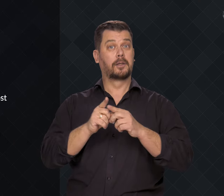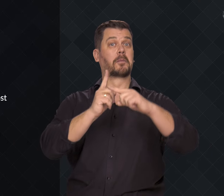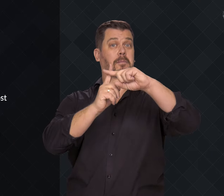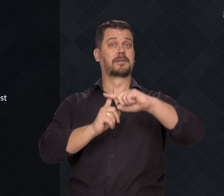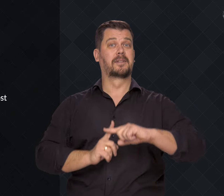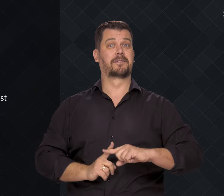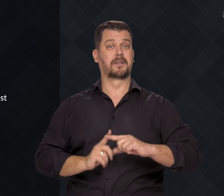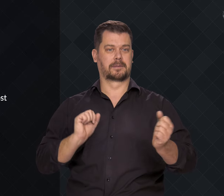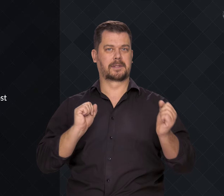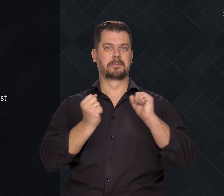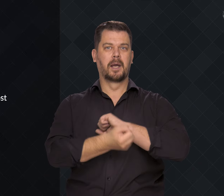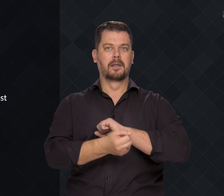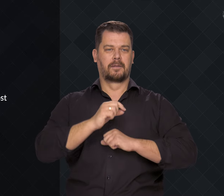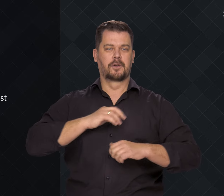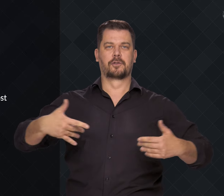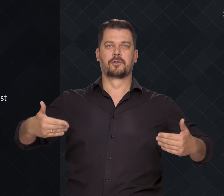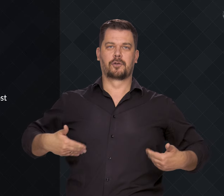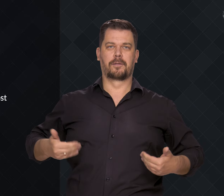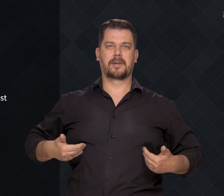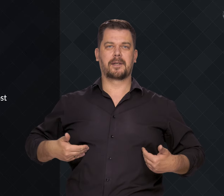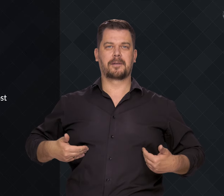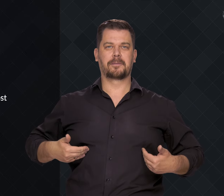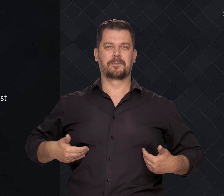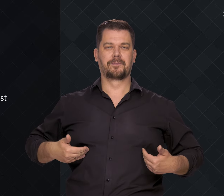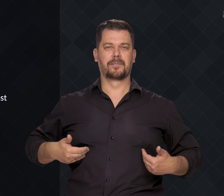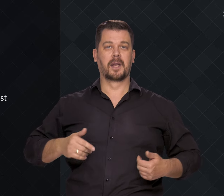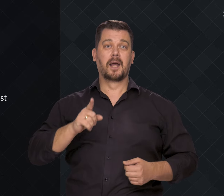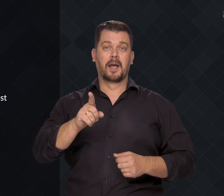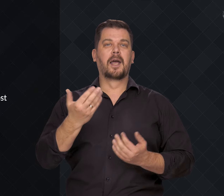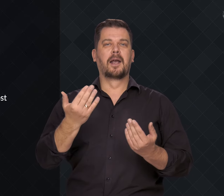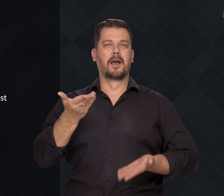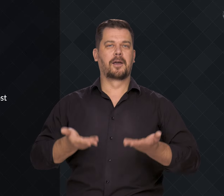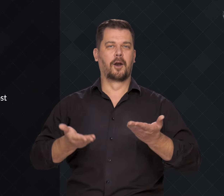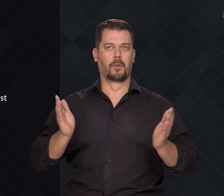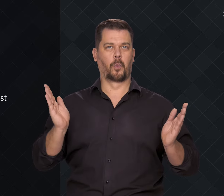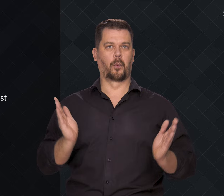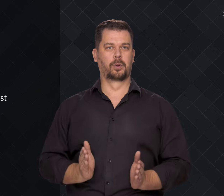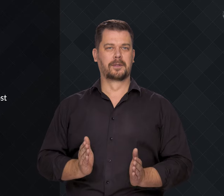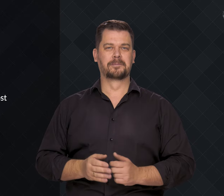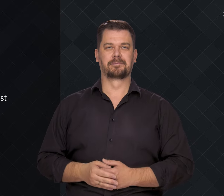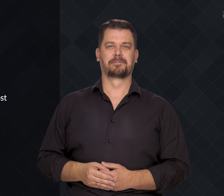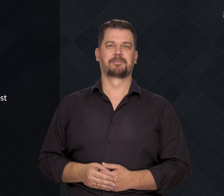but also, of course, the positive effects they observed in their health, and how many kilograms they lost.